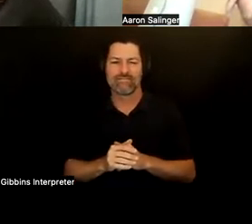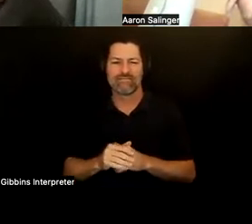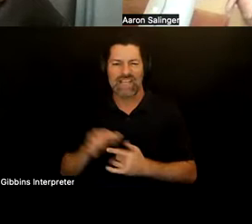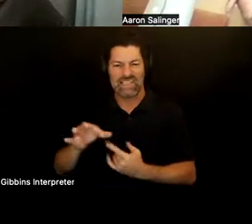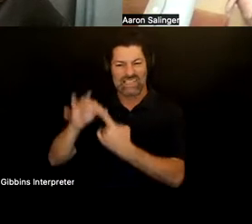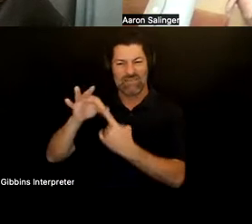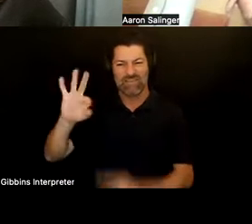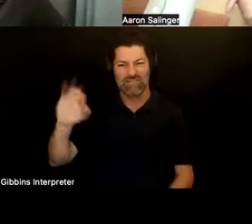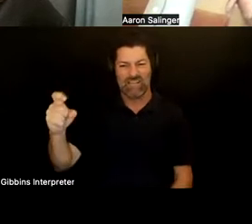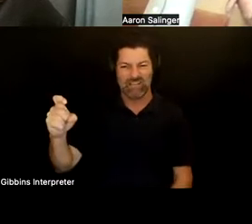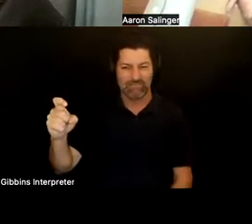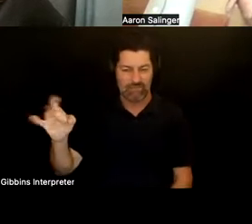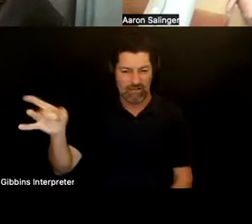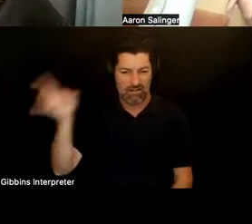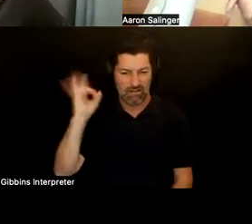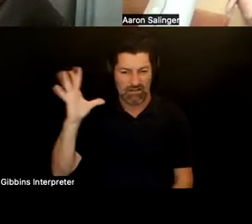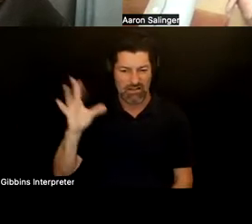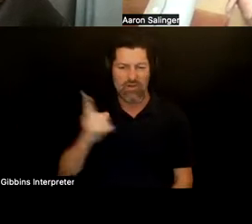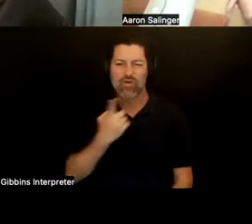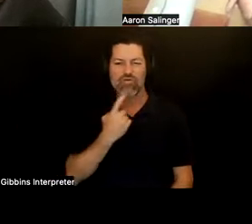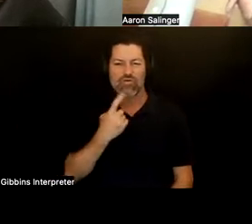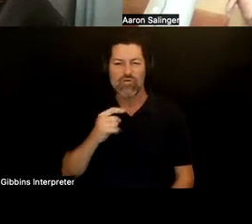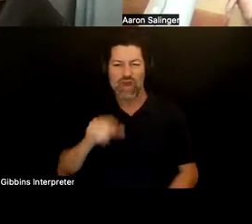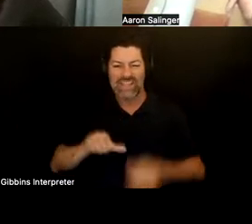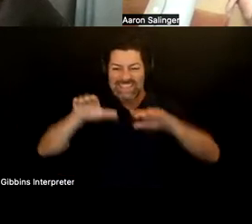19:53:54 I mean, I think they made the Red Sea of Jello, or something like that.